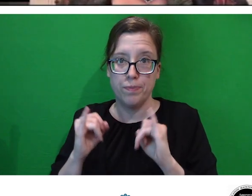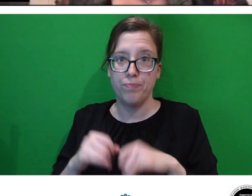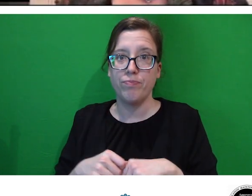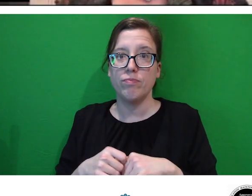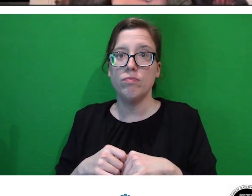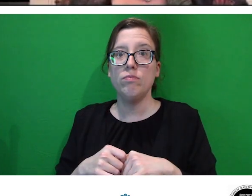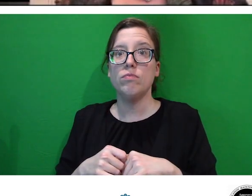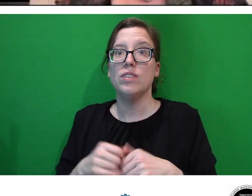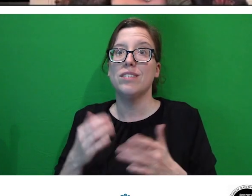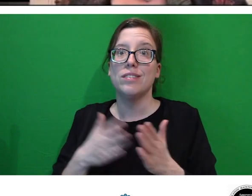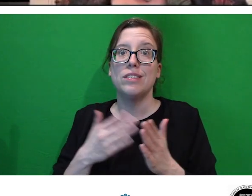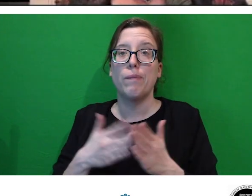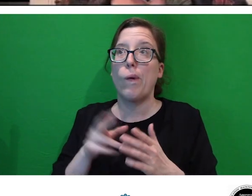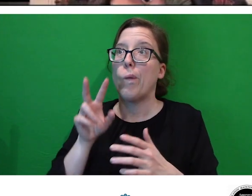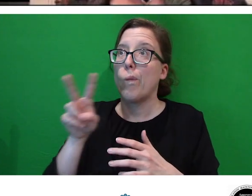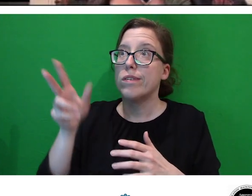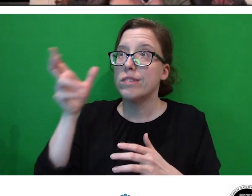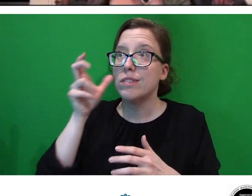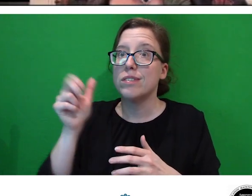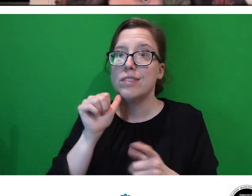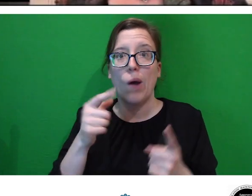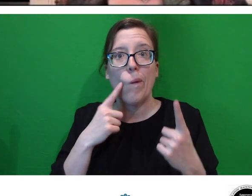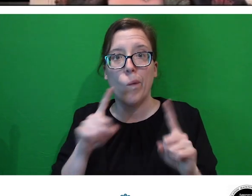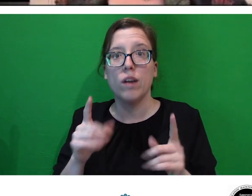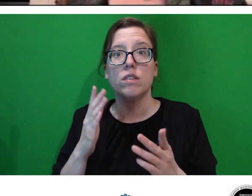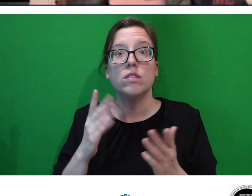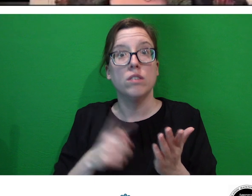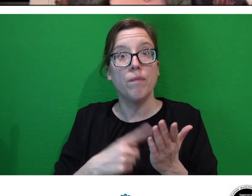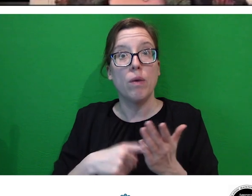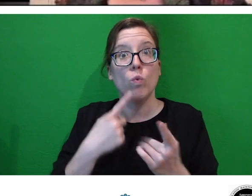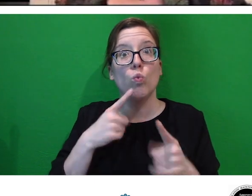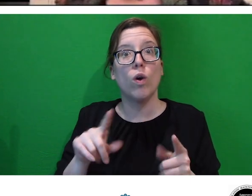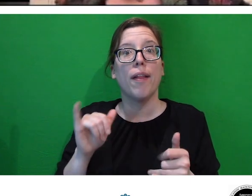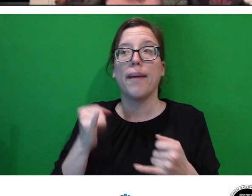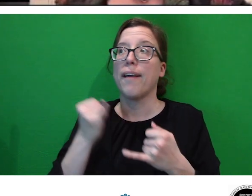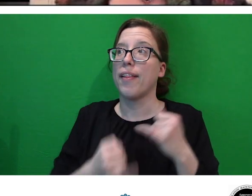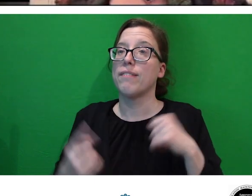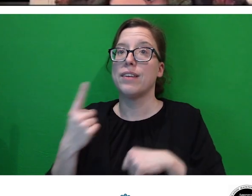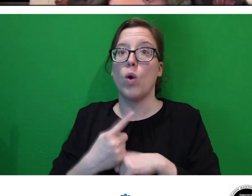benefit from group instruction. Because watching and listening–